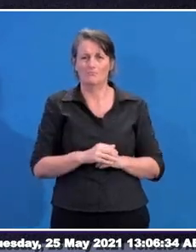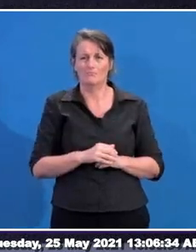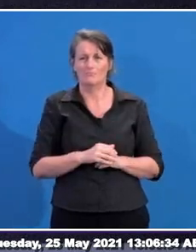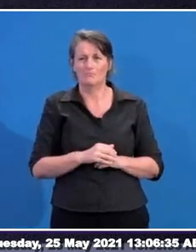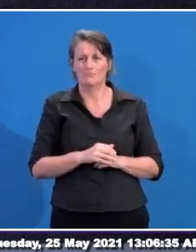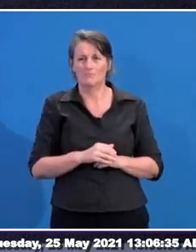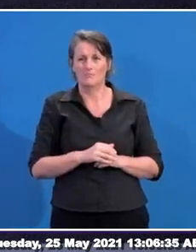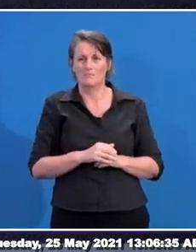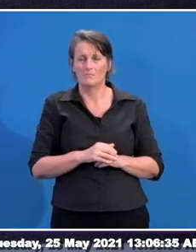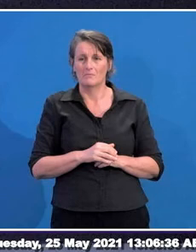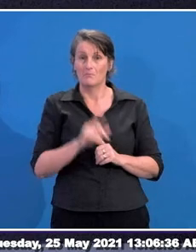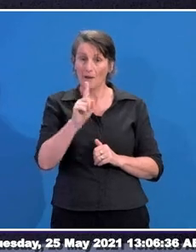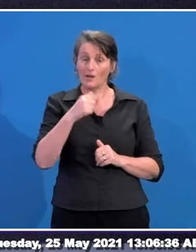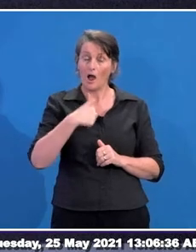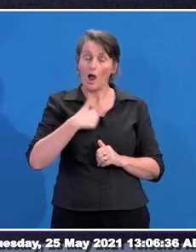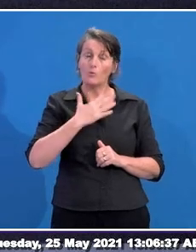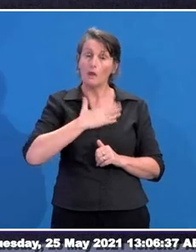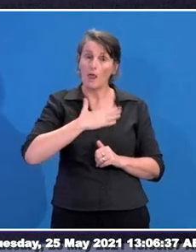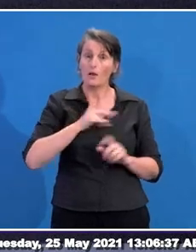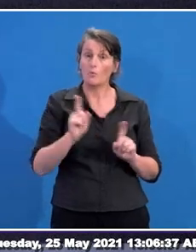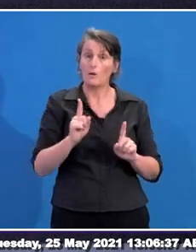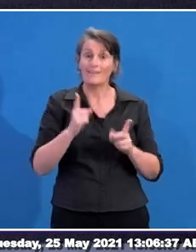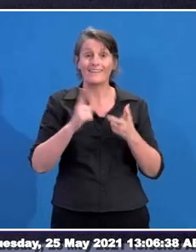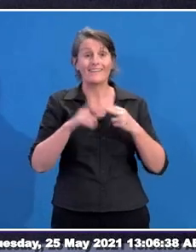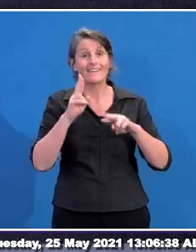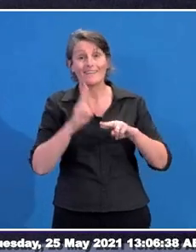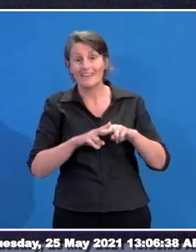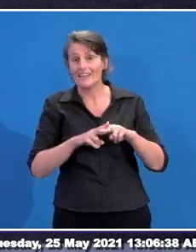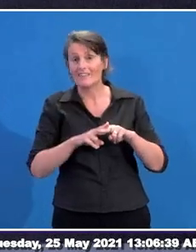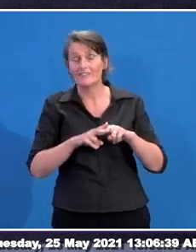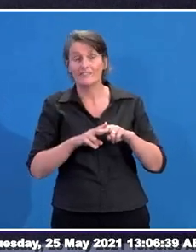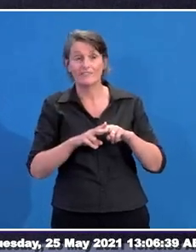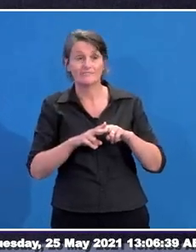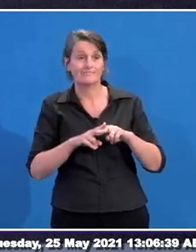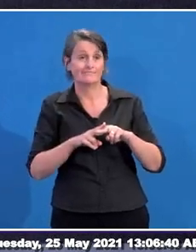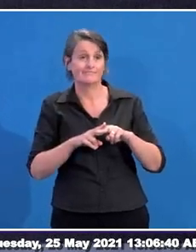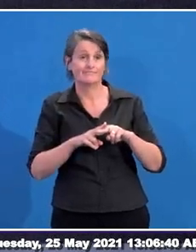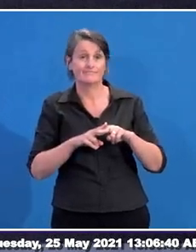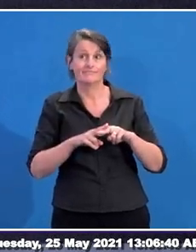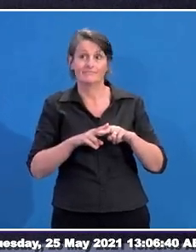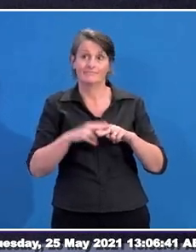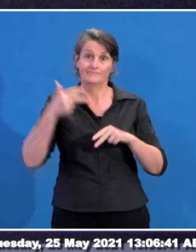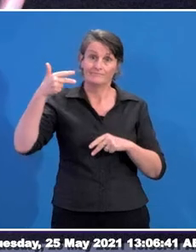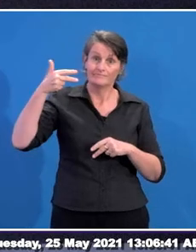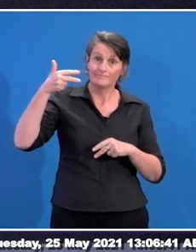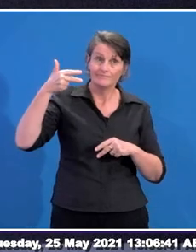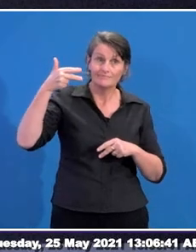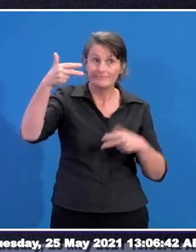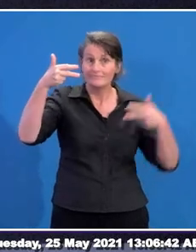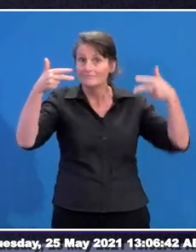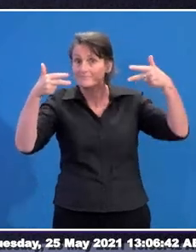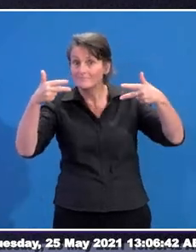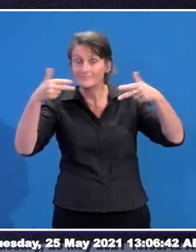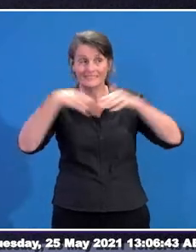But what I would like to see is if a CCTV camera is kept in Sunnyfield,